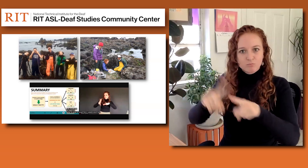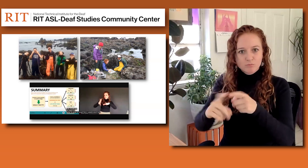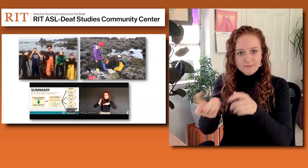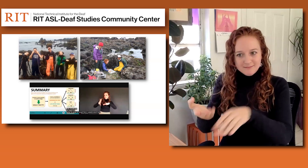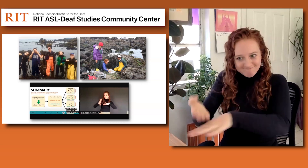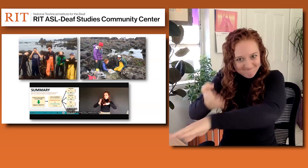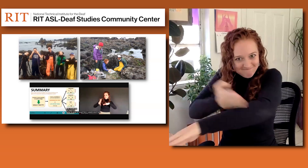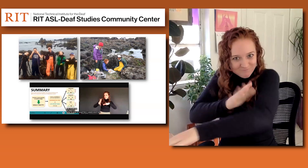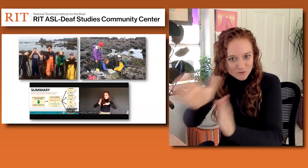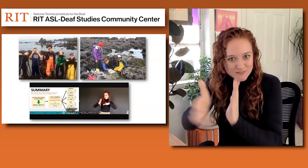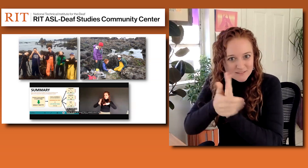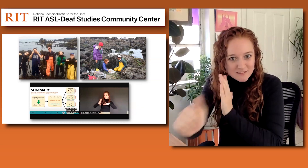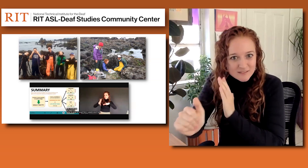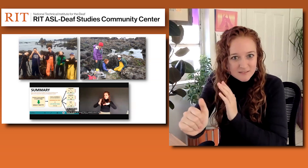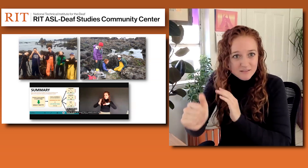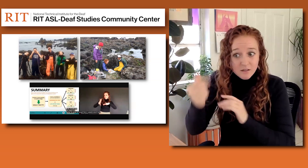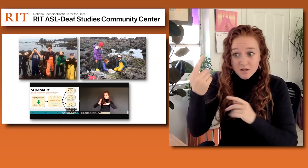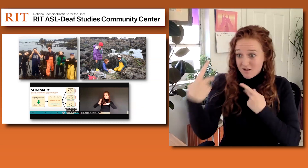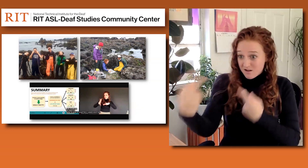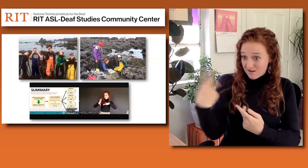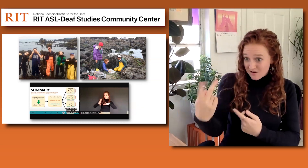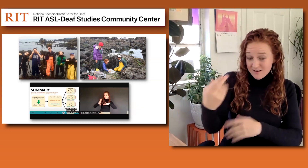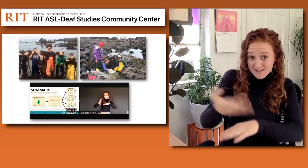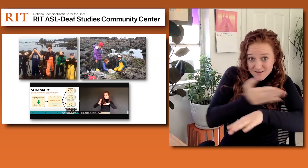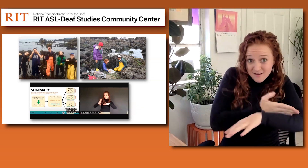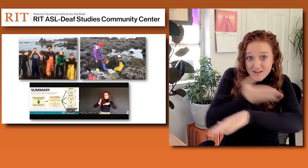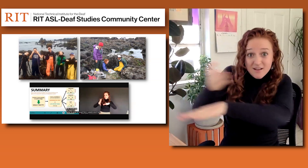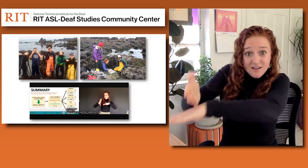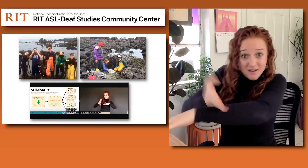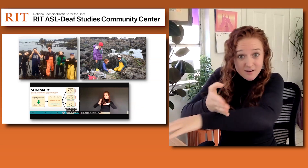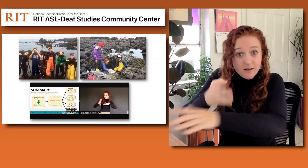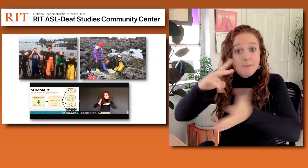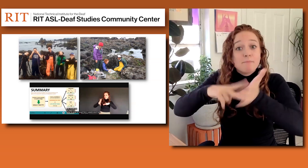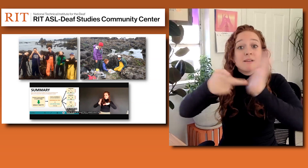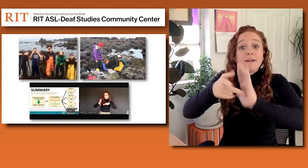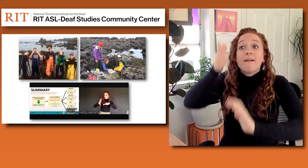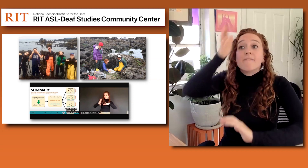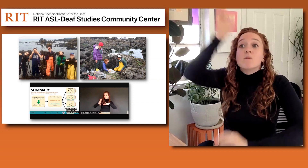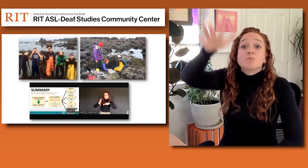to give them opportunities to increase their skills in scientific ASL.